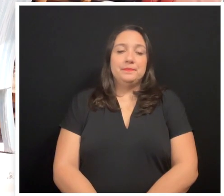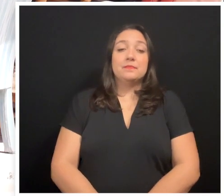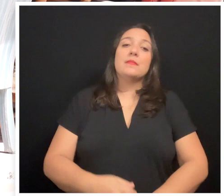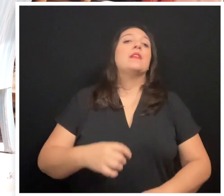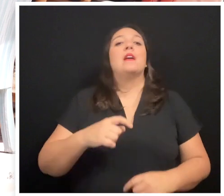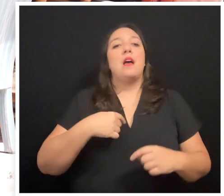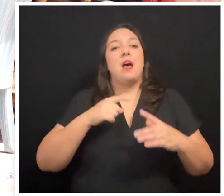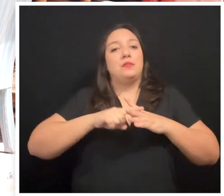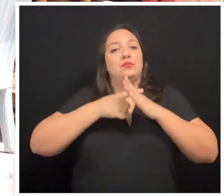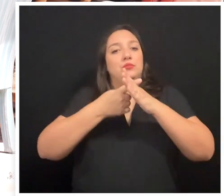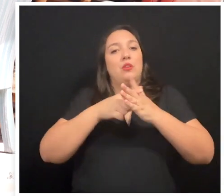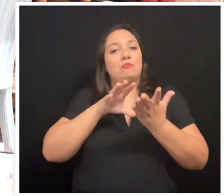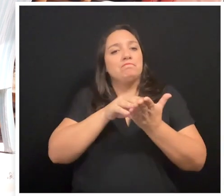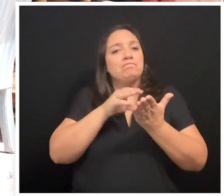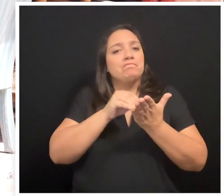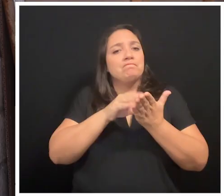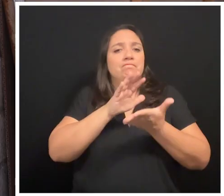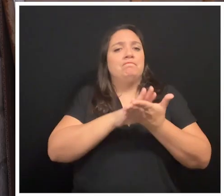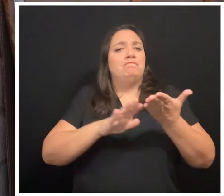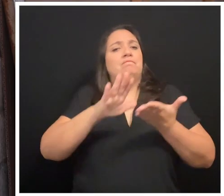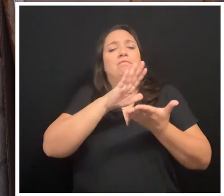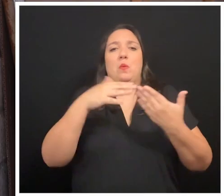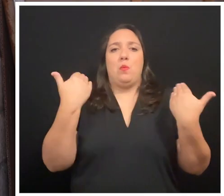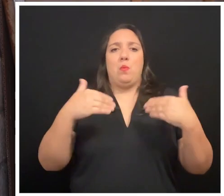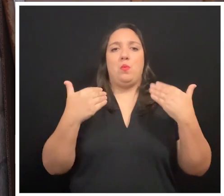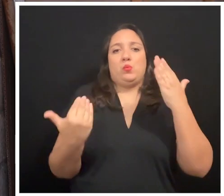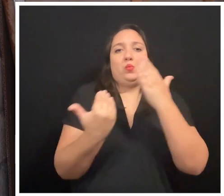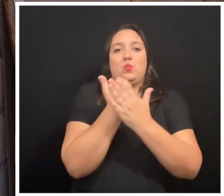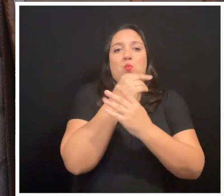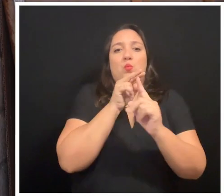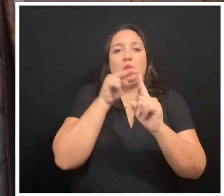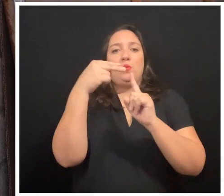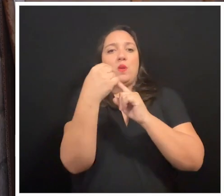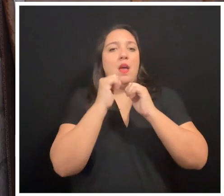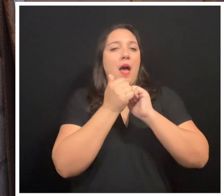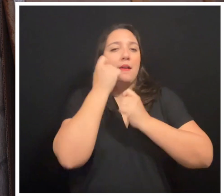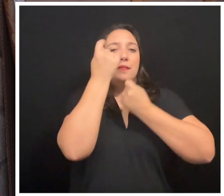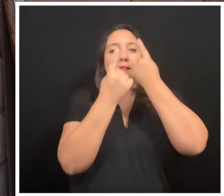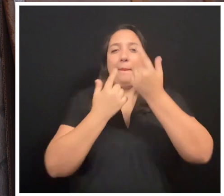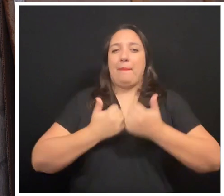When I started college it gave me a whole new set of lenses with which to understand my life.